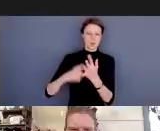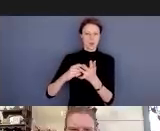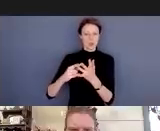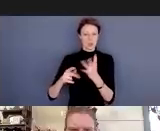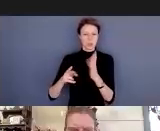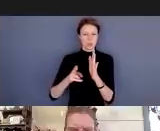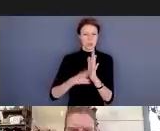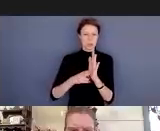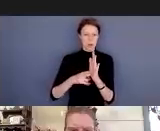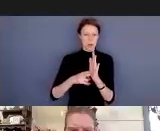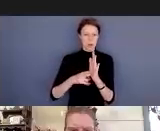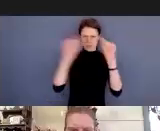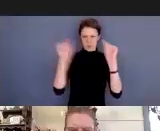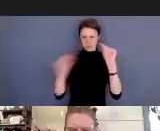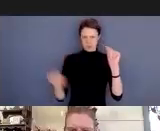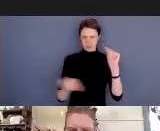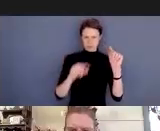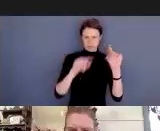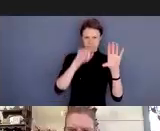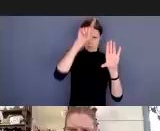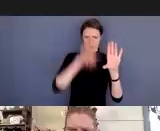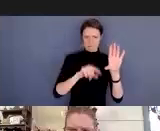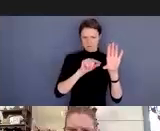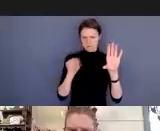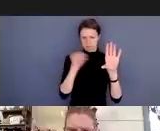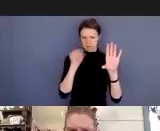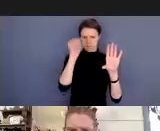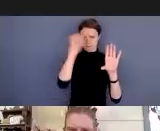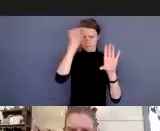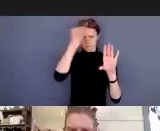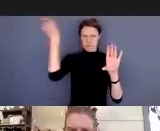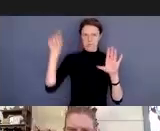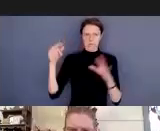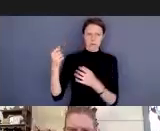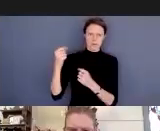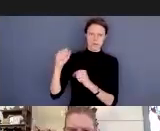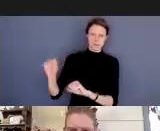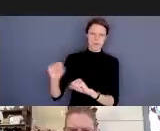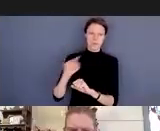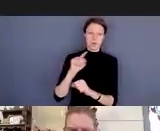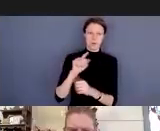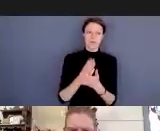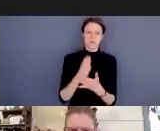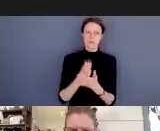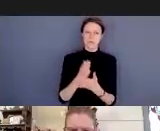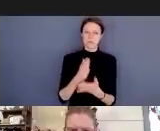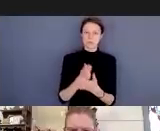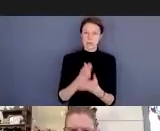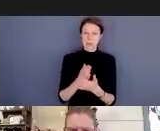horizontal bars and it's basically measuring the extent to which people avoid, actively avoid,